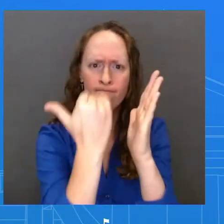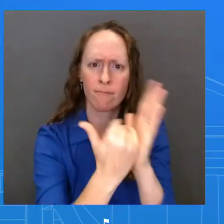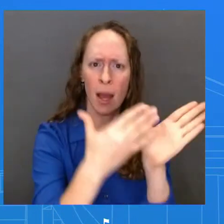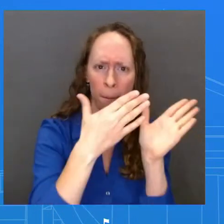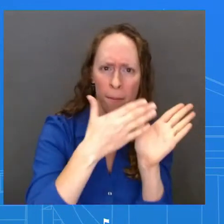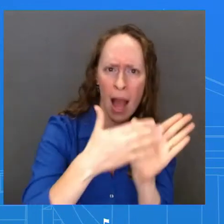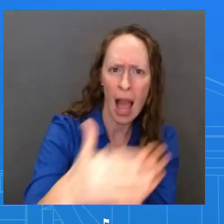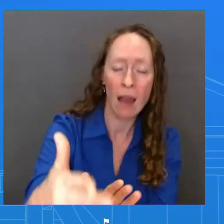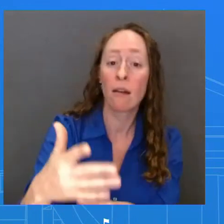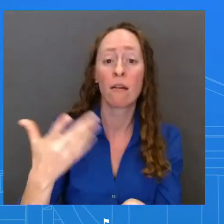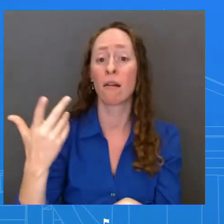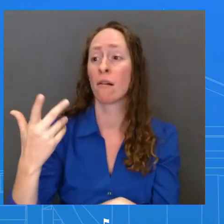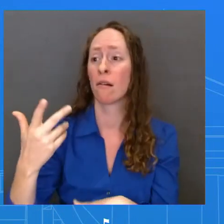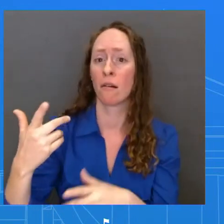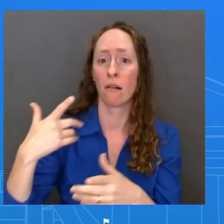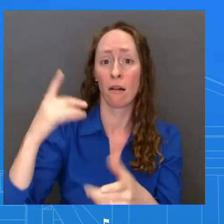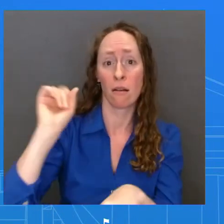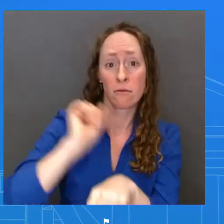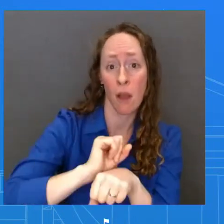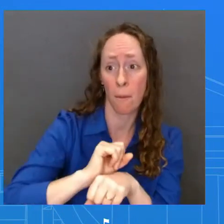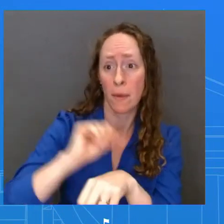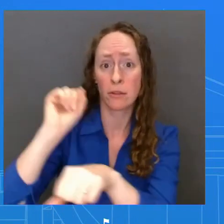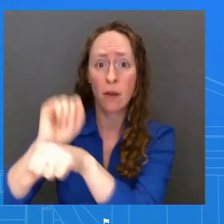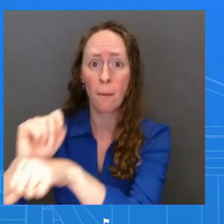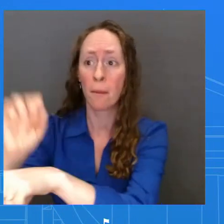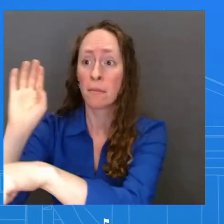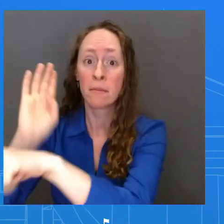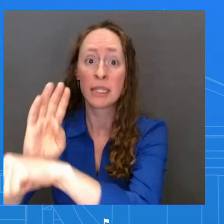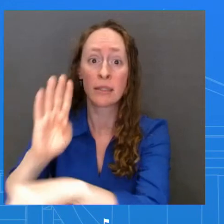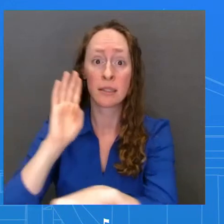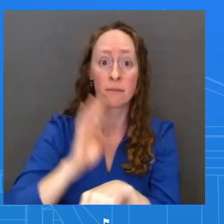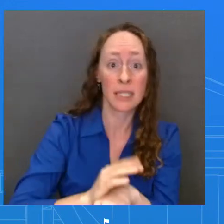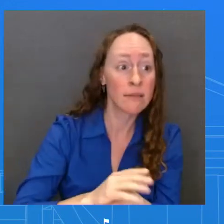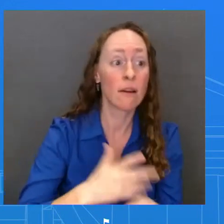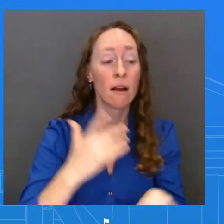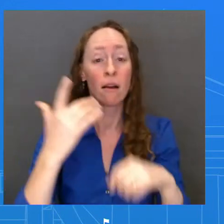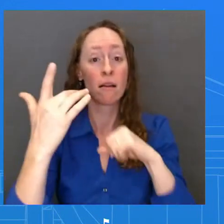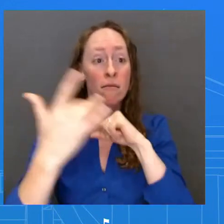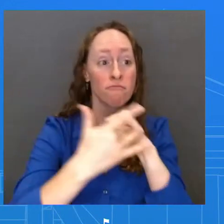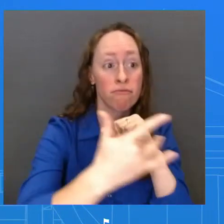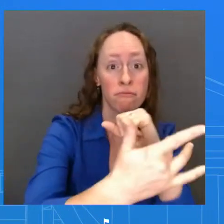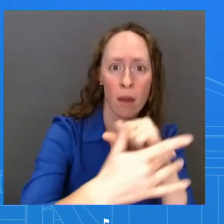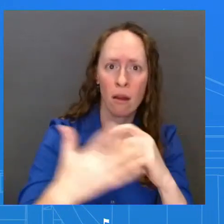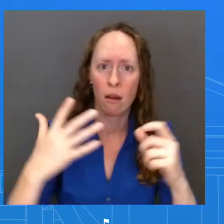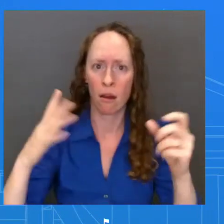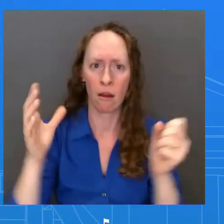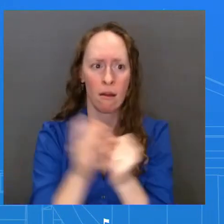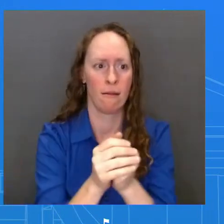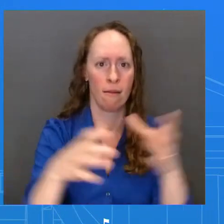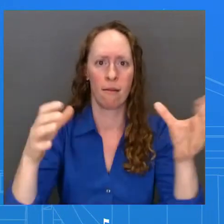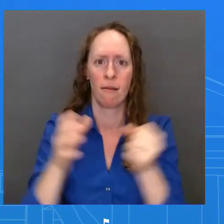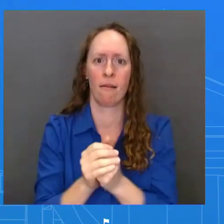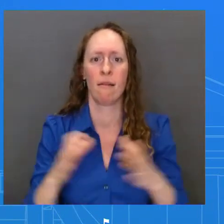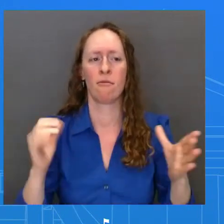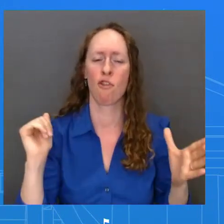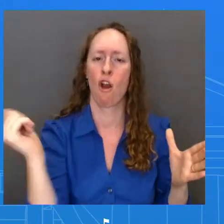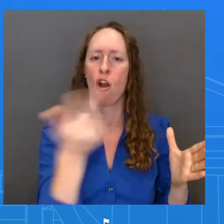We're announcing significant steps to enhance trilateral security cooperation in the region in the face of North Korean provocations,